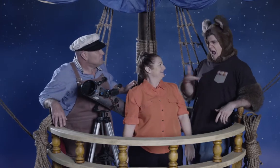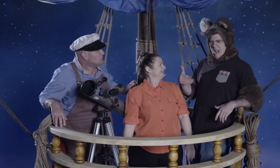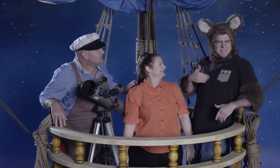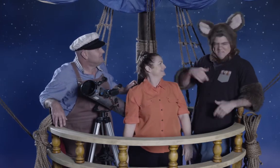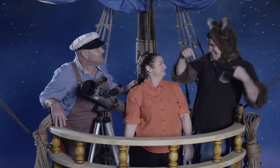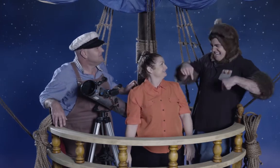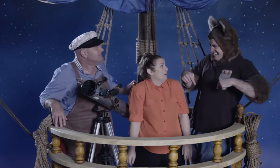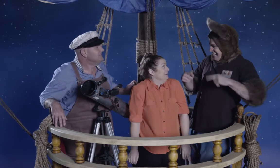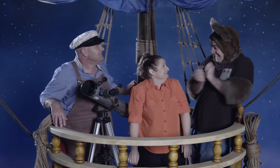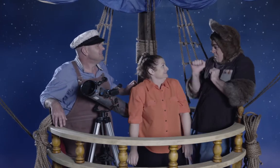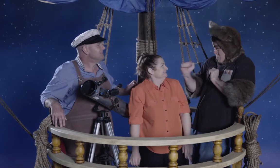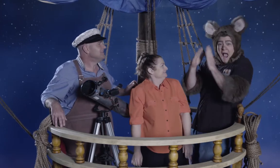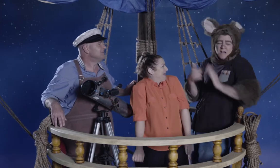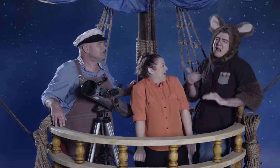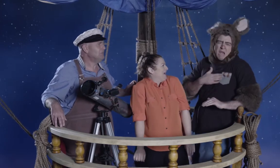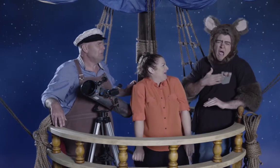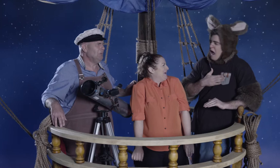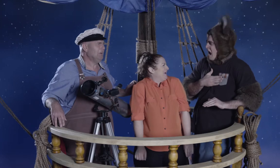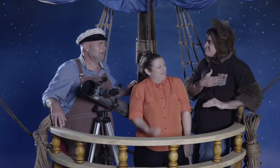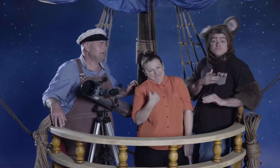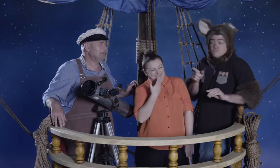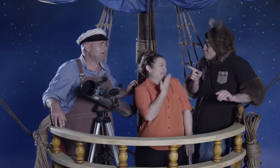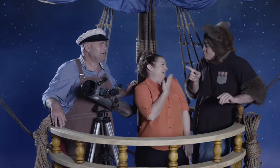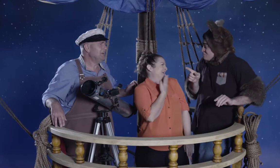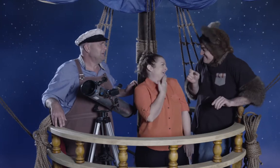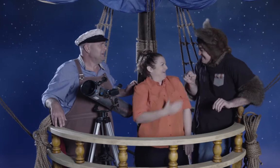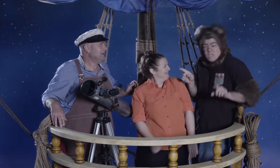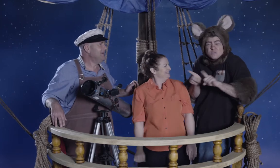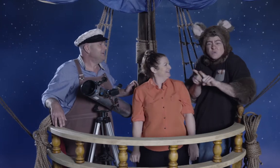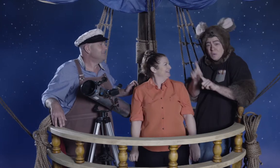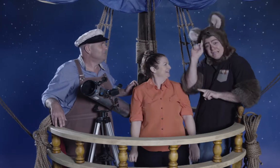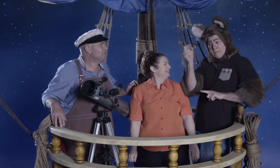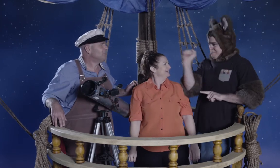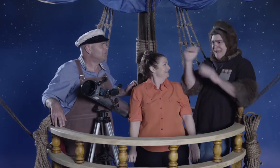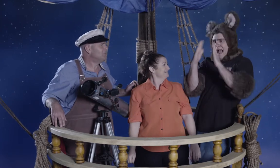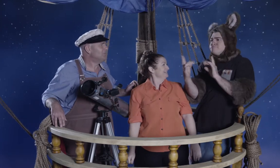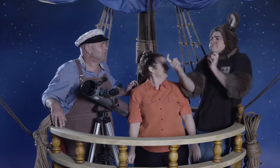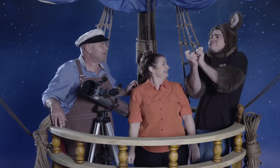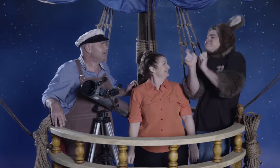Well, I like living here, next to your house, Sally. Oh, thank you. And I like living near Skip's house too